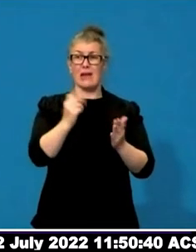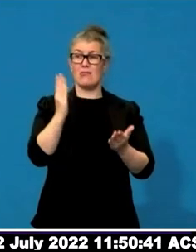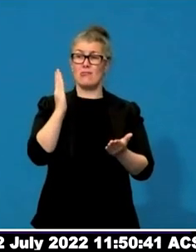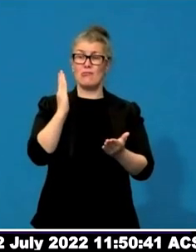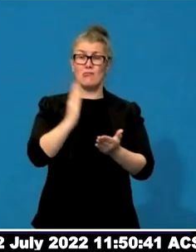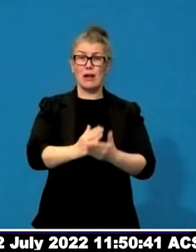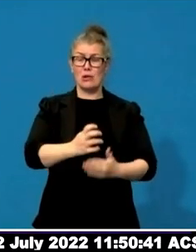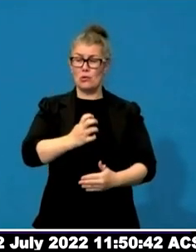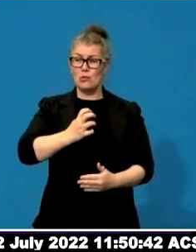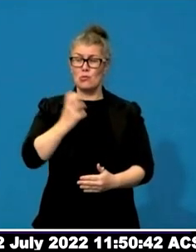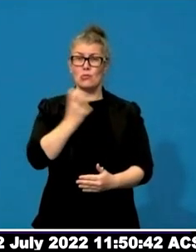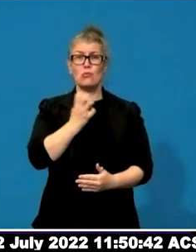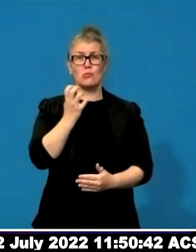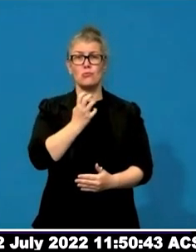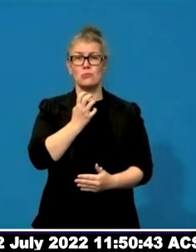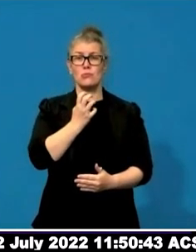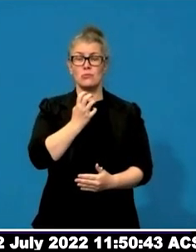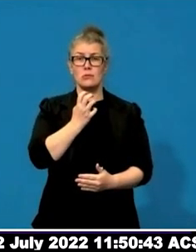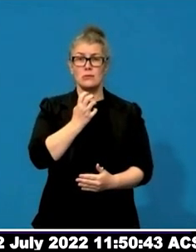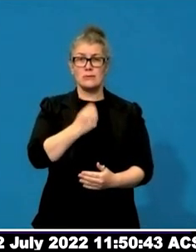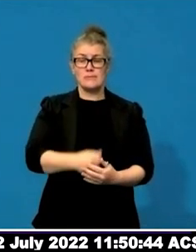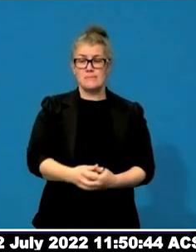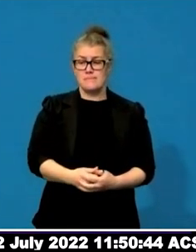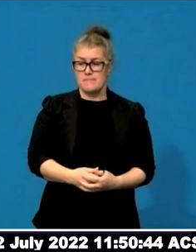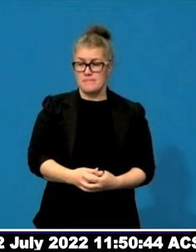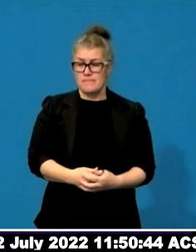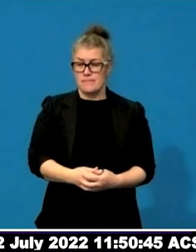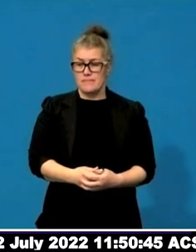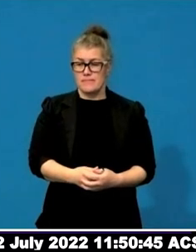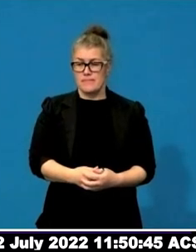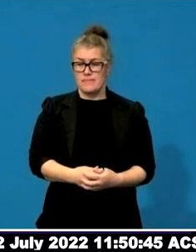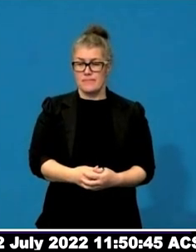have major impact for people with disability.